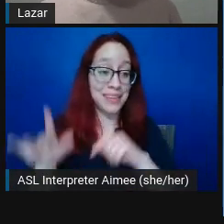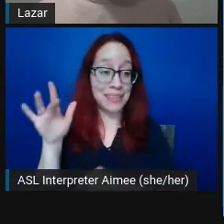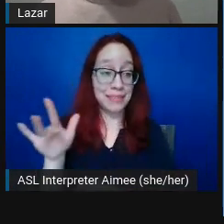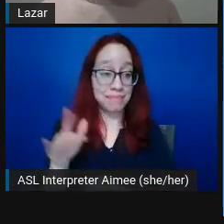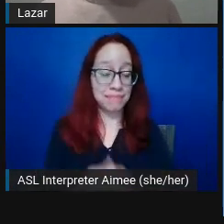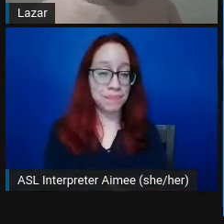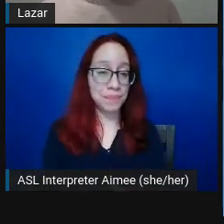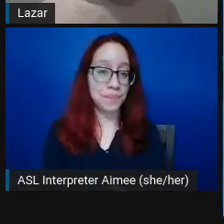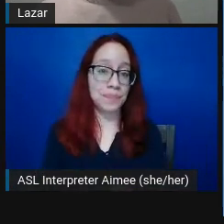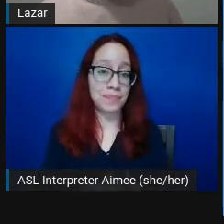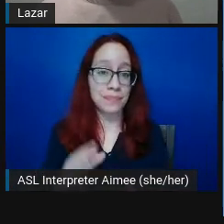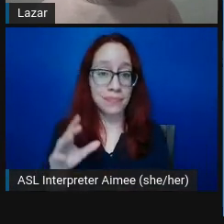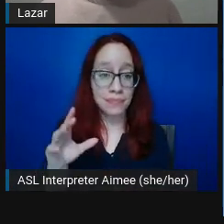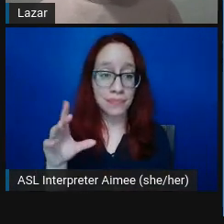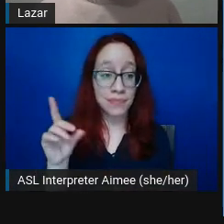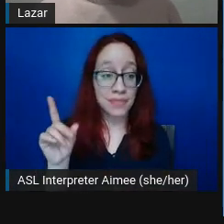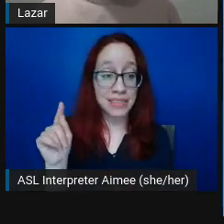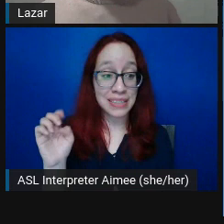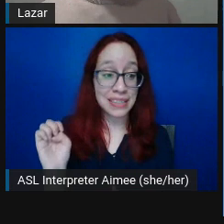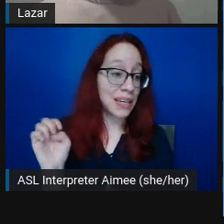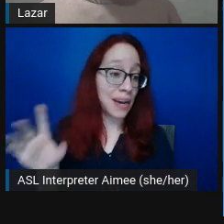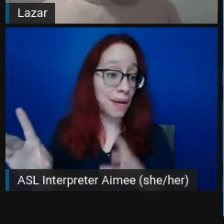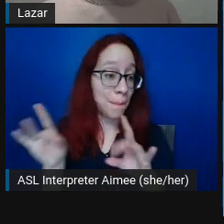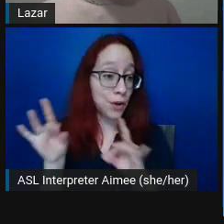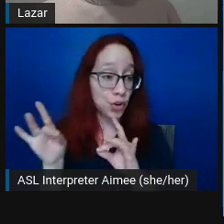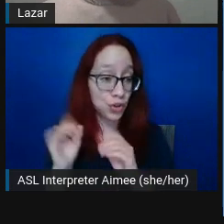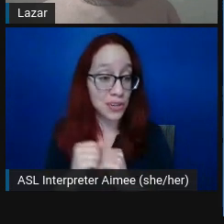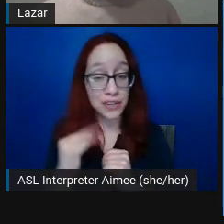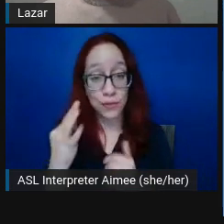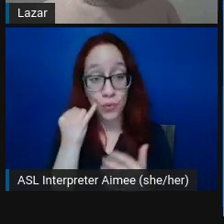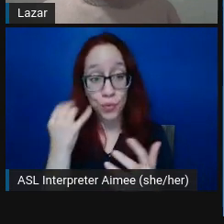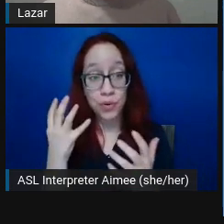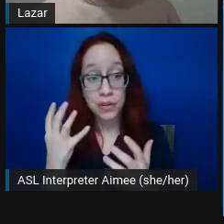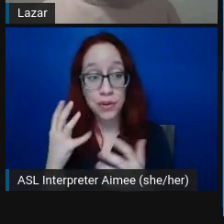Date pickers, especially if you want to book a flight.